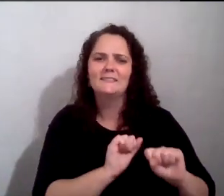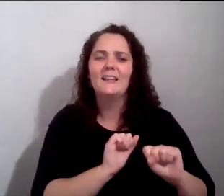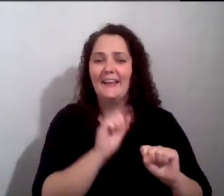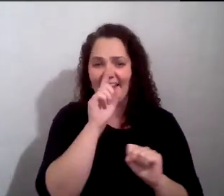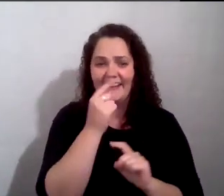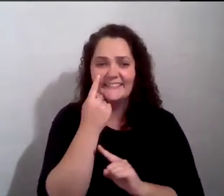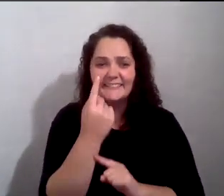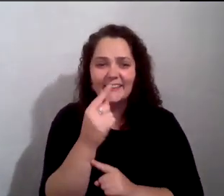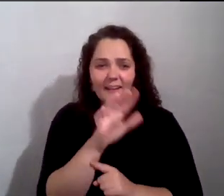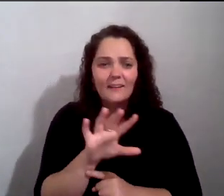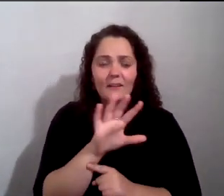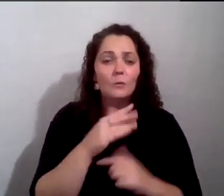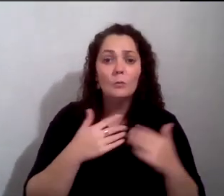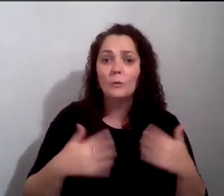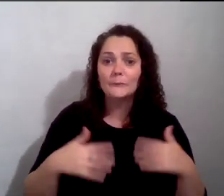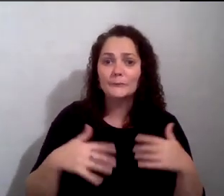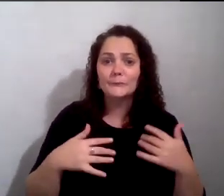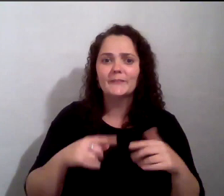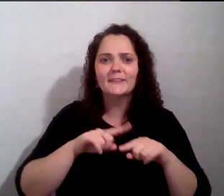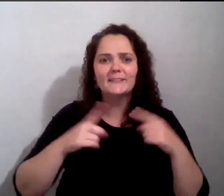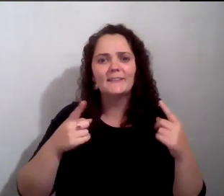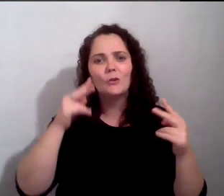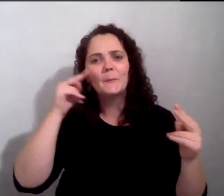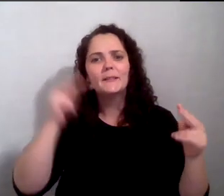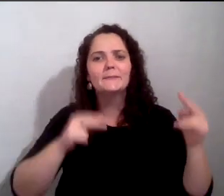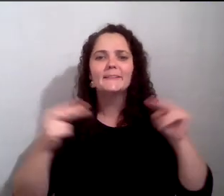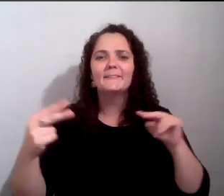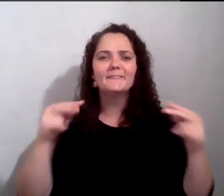perspective from a western tradition – incredibly influential, and also on